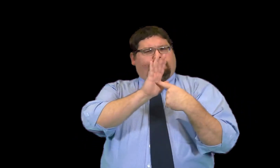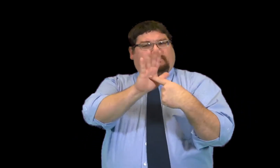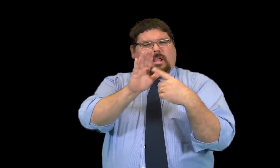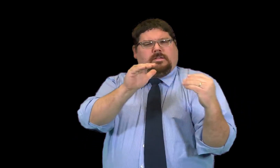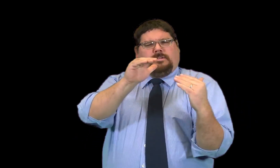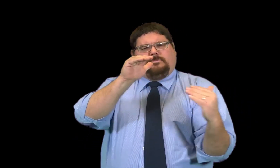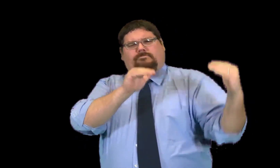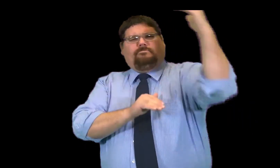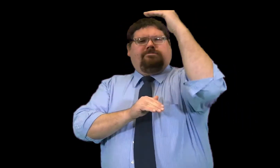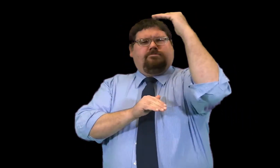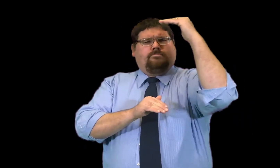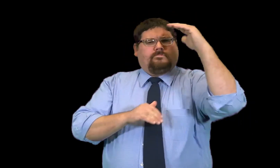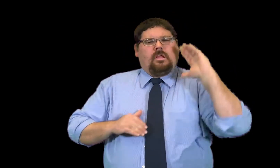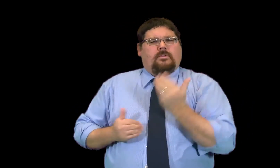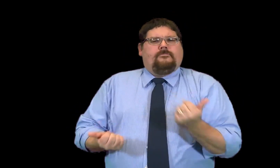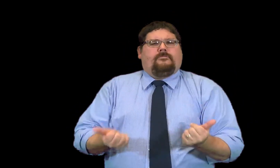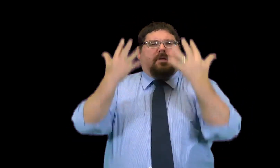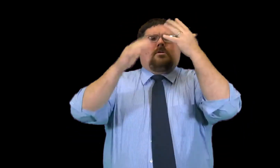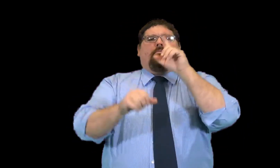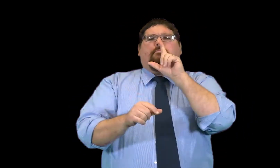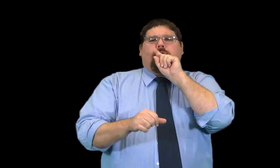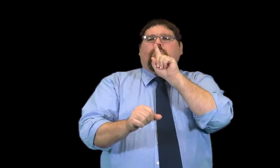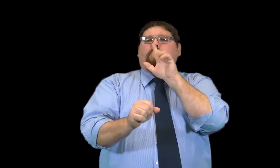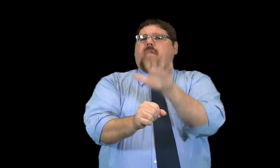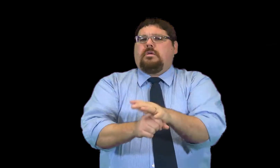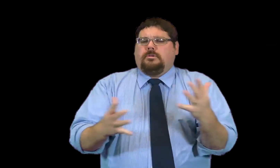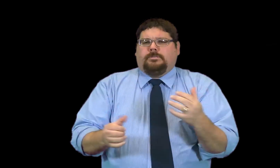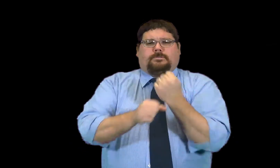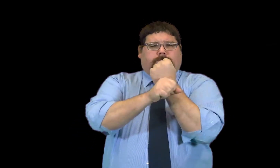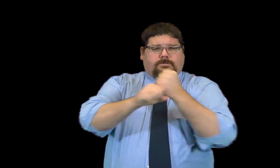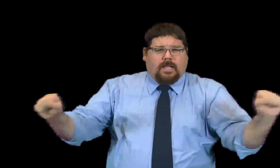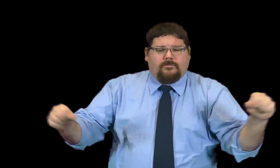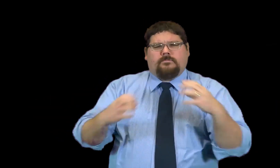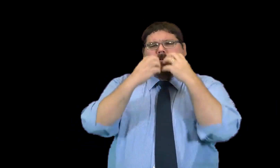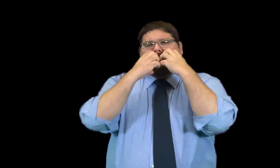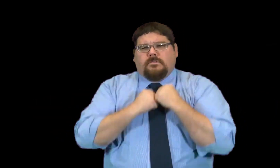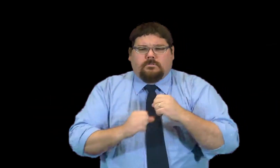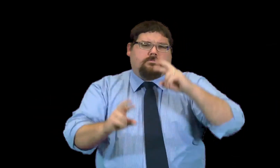that exemplify and are going above and beyond our Firebird Promise of Safety, Caring, Respect,